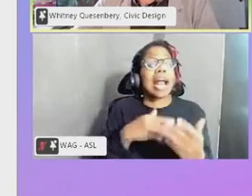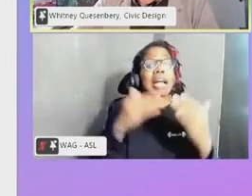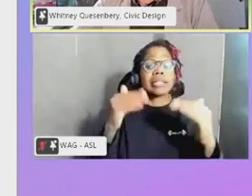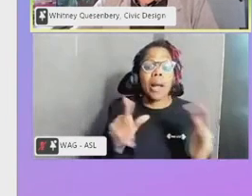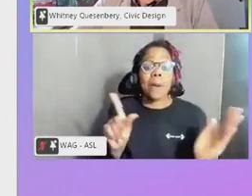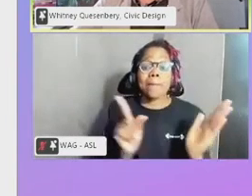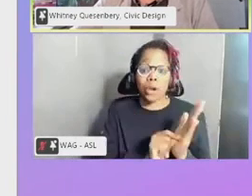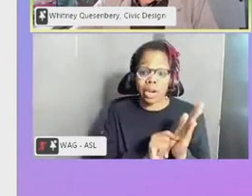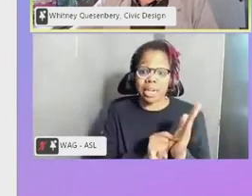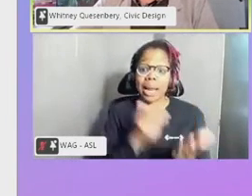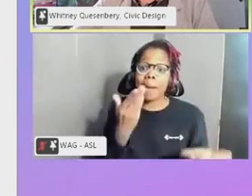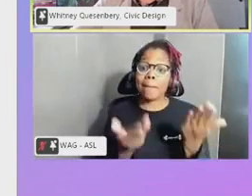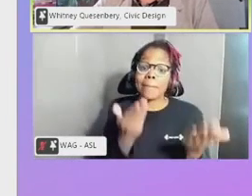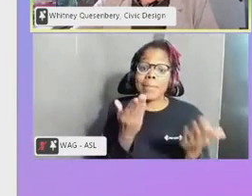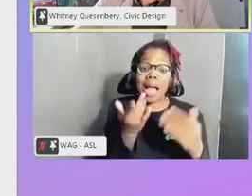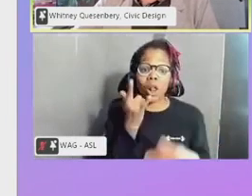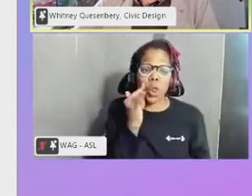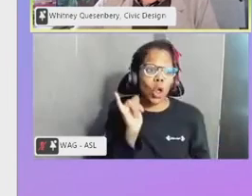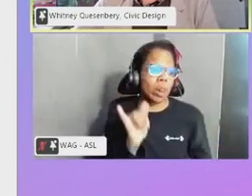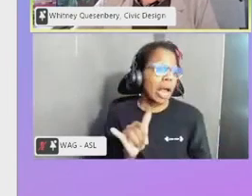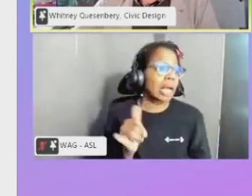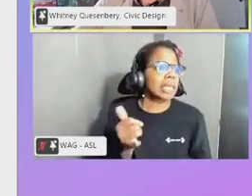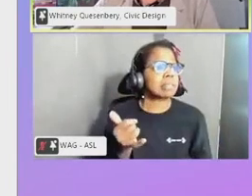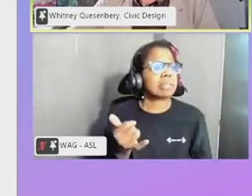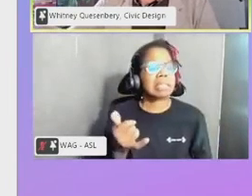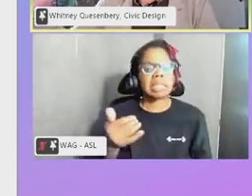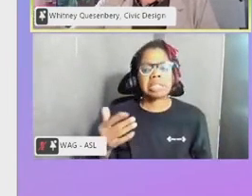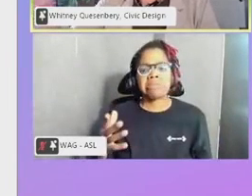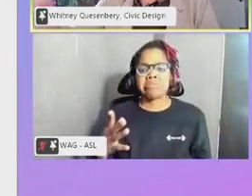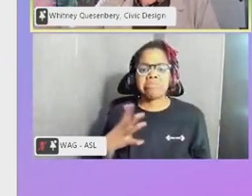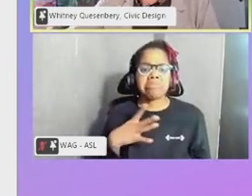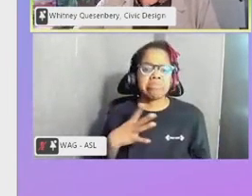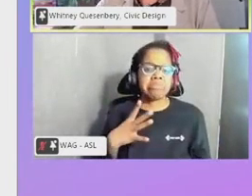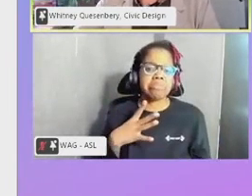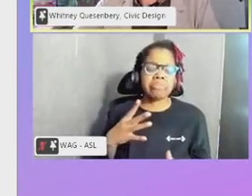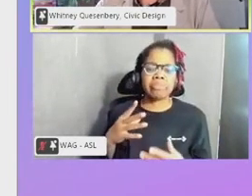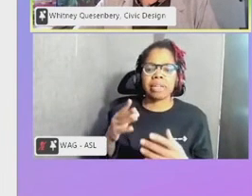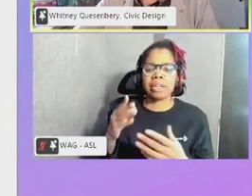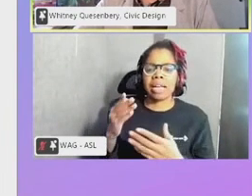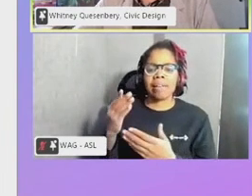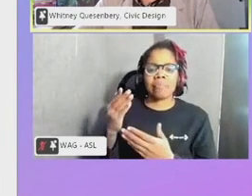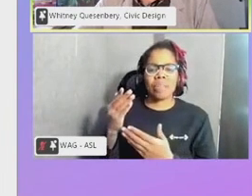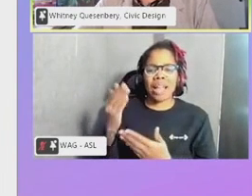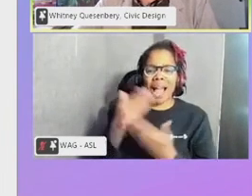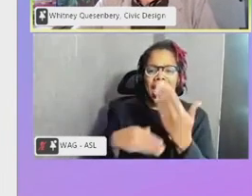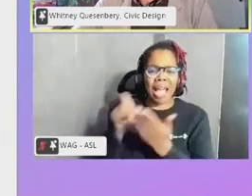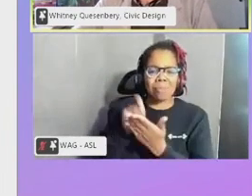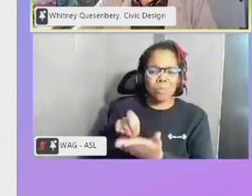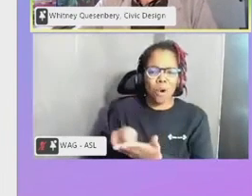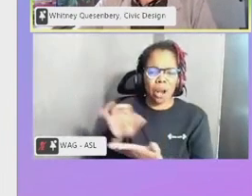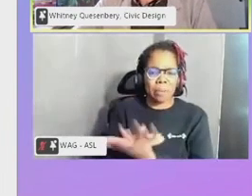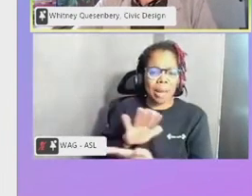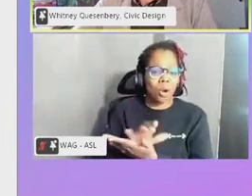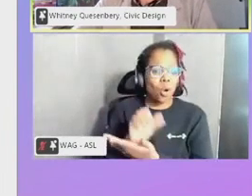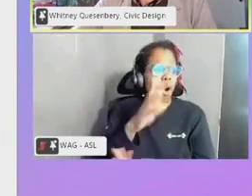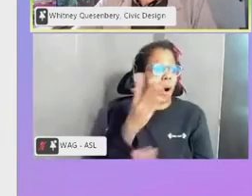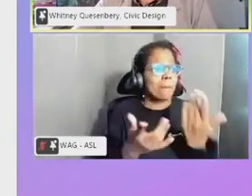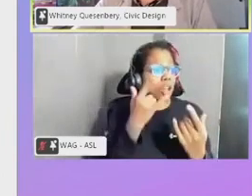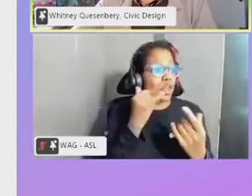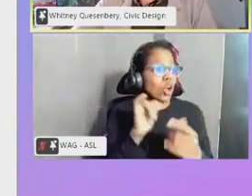second chance to check that who you voted for is who you intended to vote for before you cast your ballot. And then